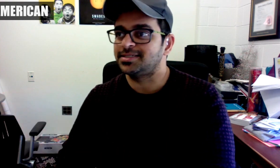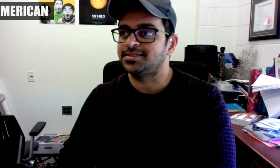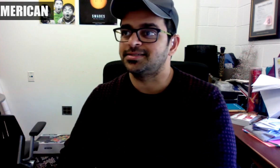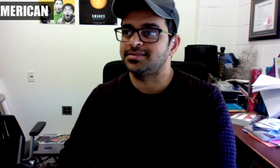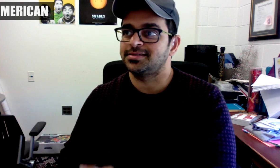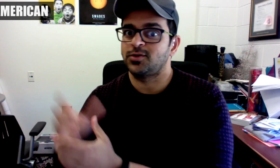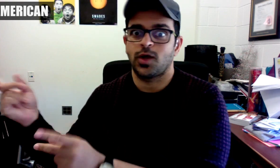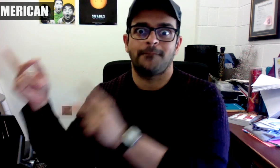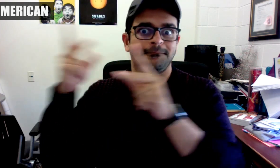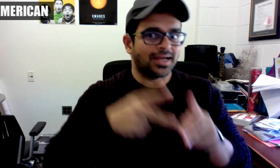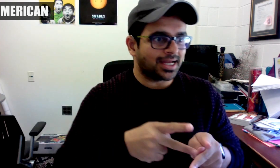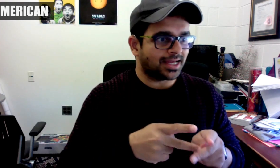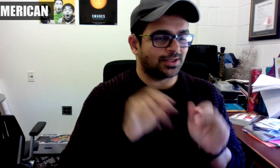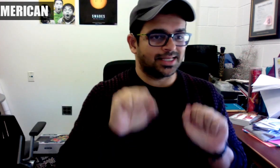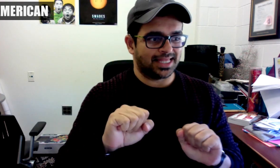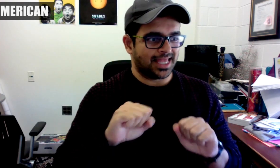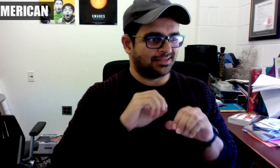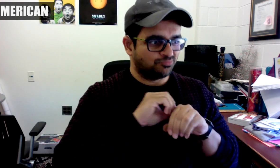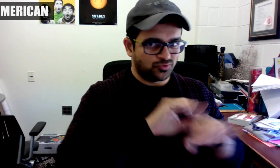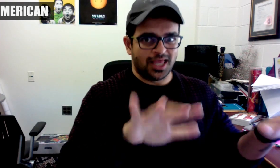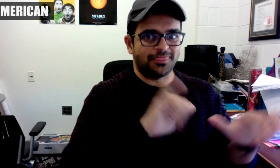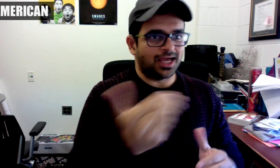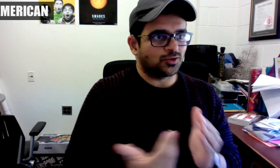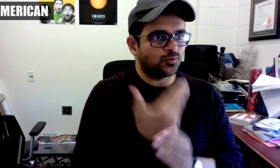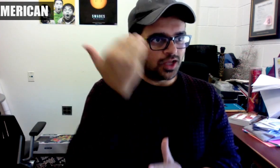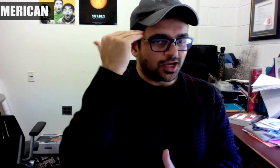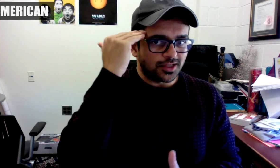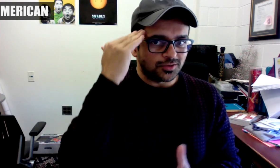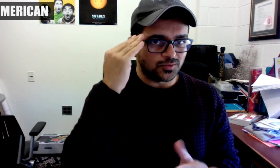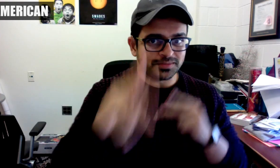When you return, you can spread that knowledge to the people in your country.